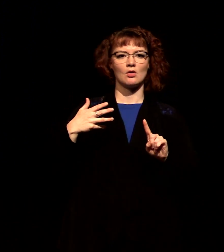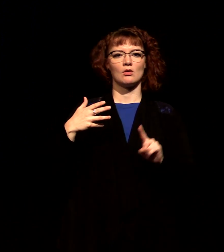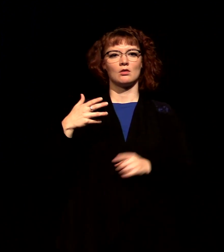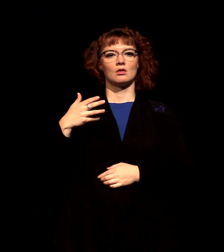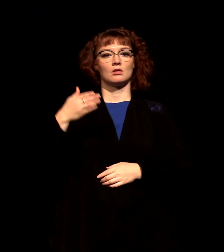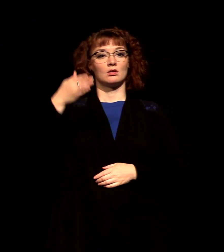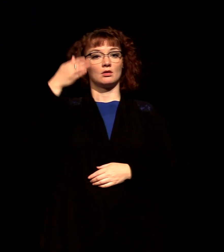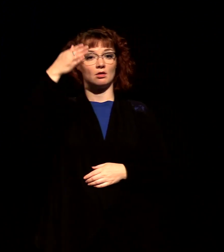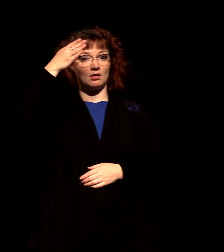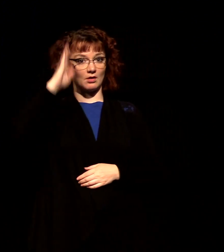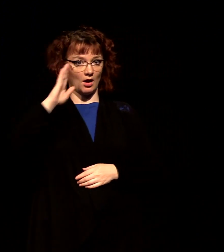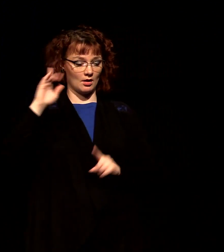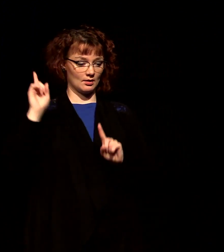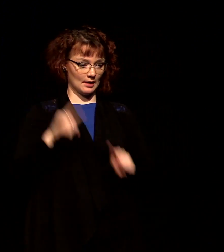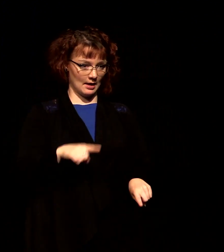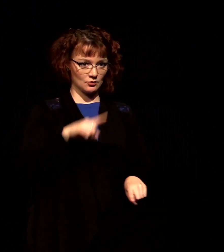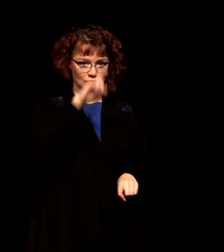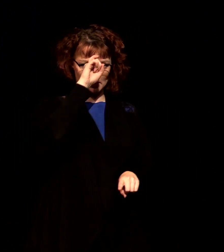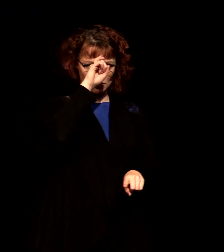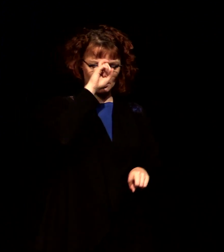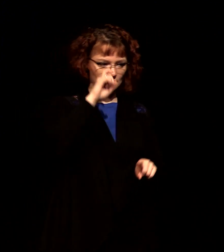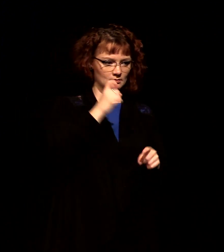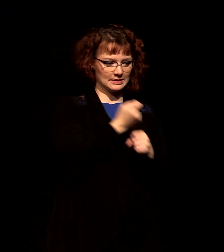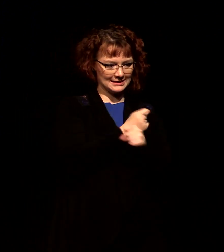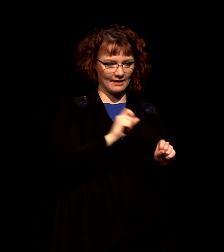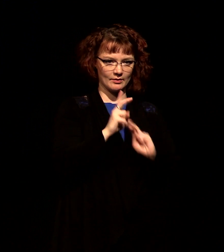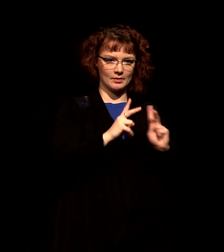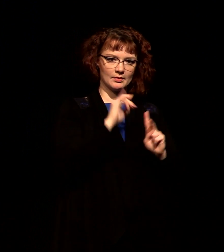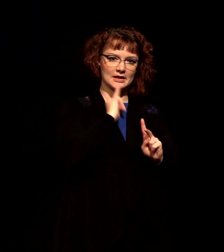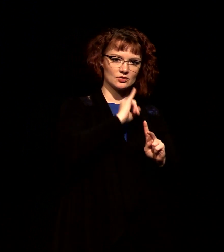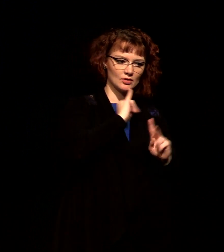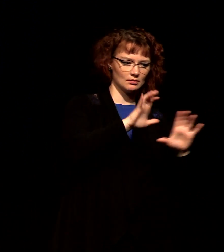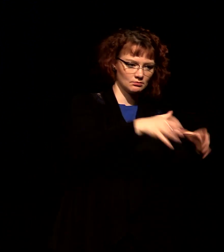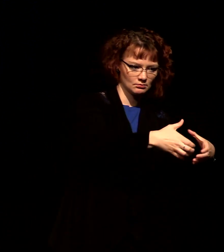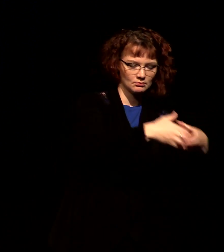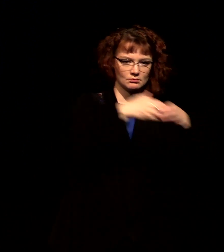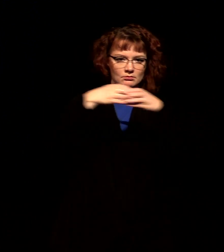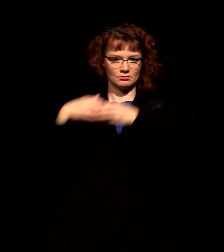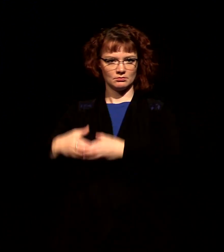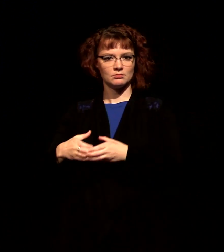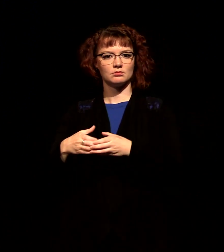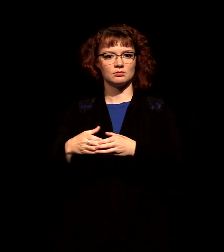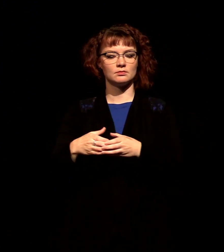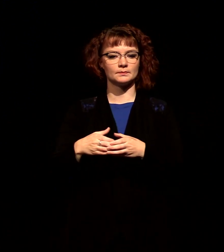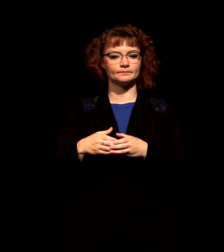Israelites out of Egypt and became his own people, he brought them to Mount Sinai. And that's where he gave them his